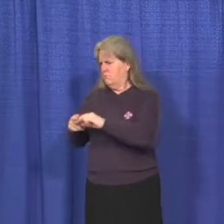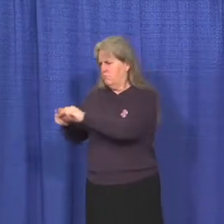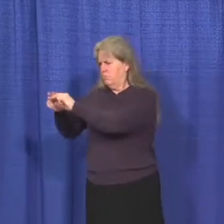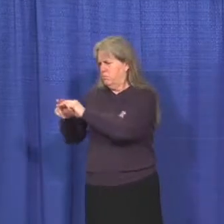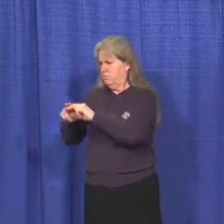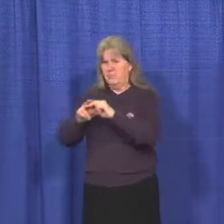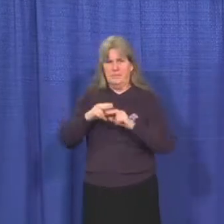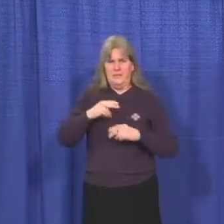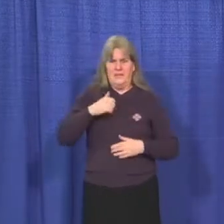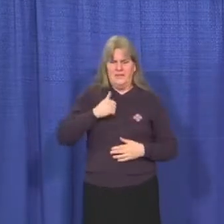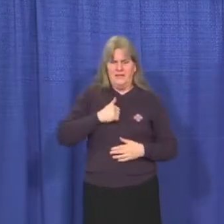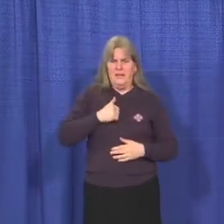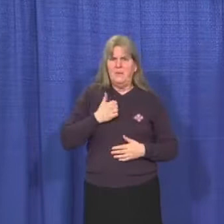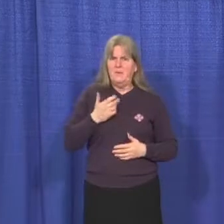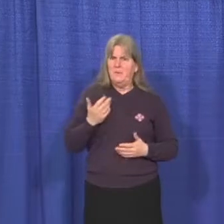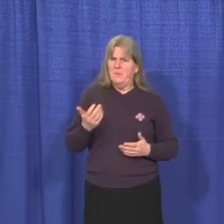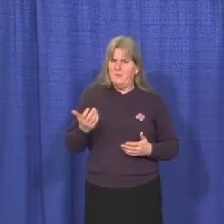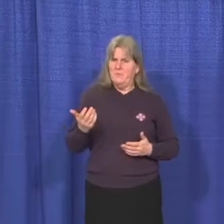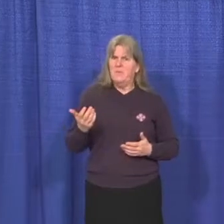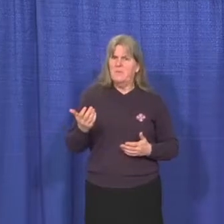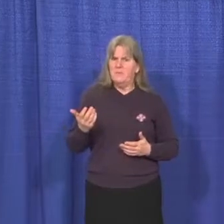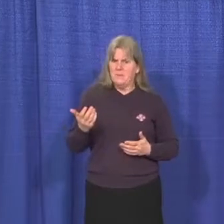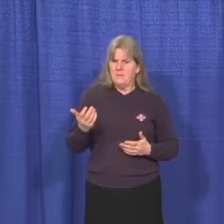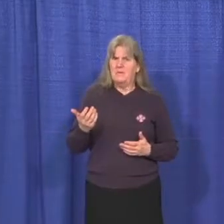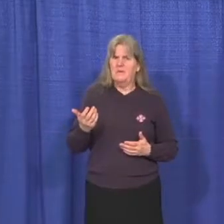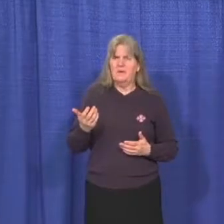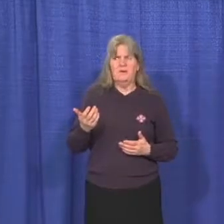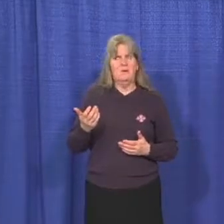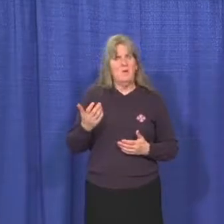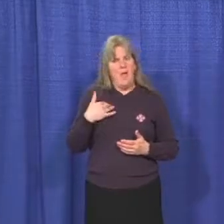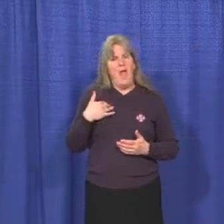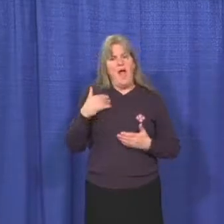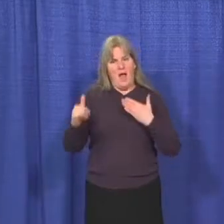We know our importation risk